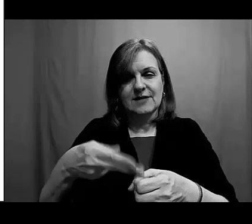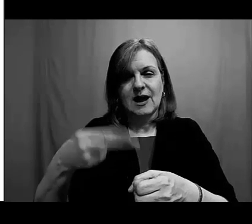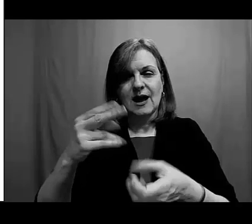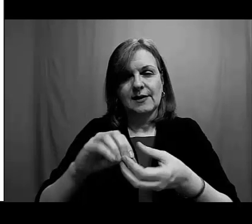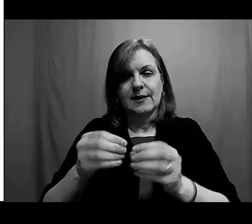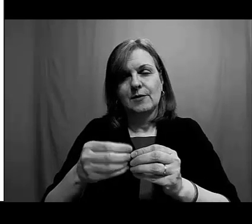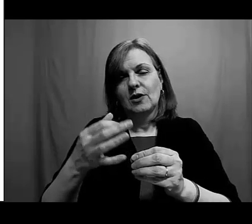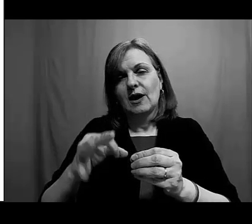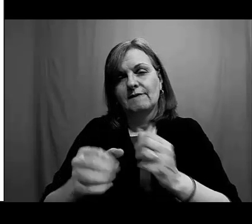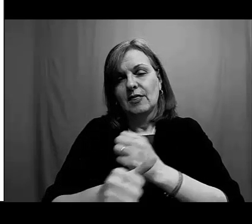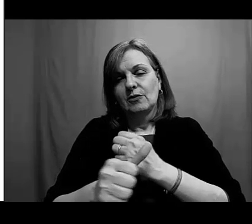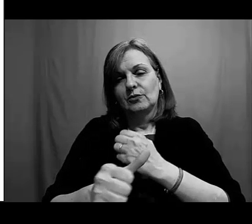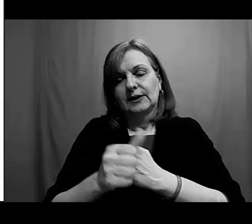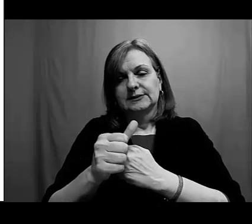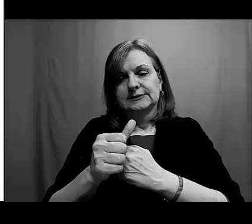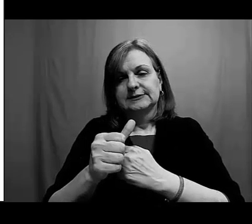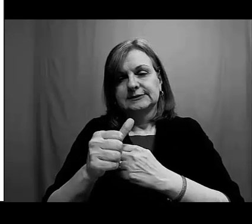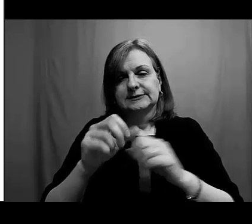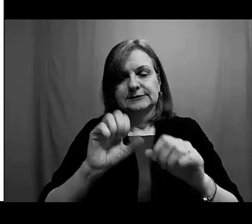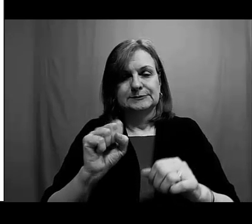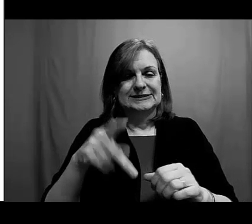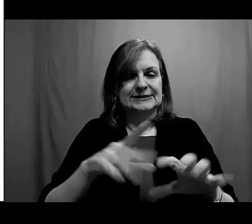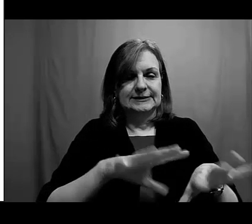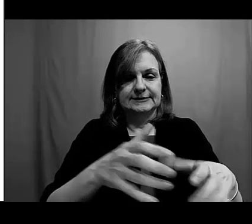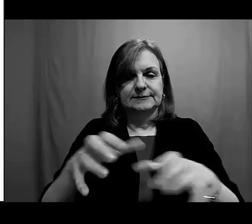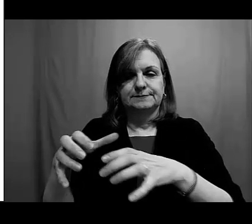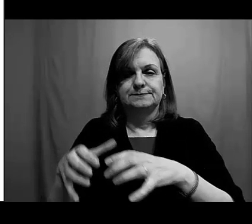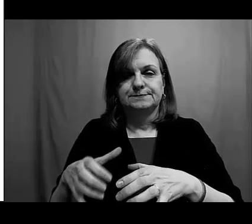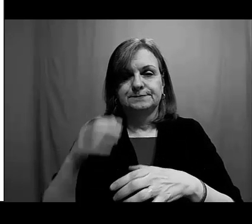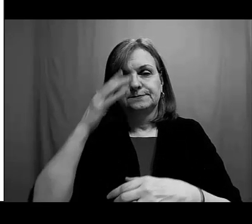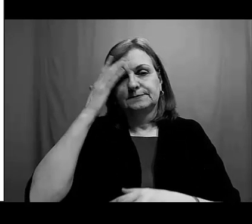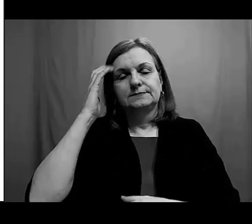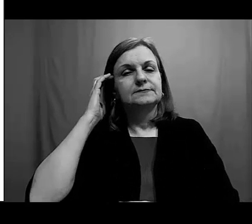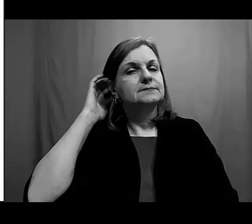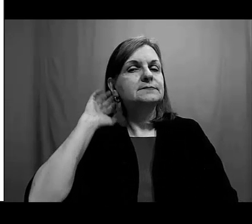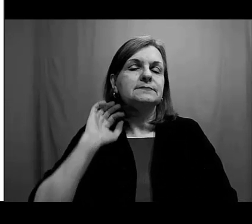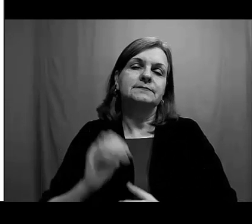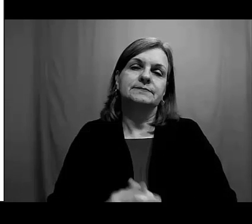of threatened or endangered species